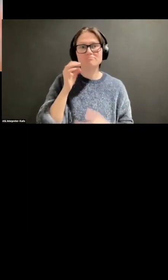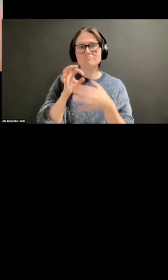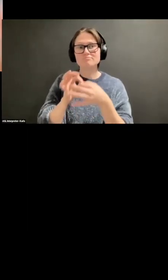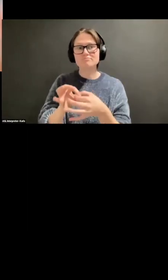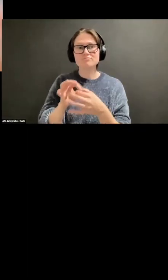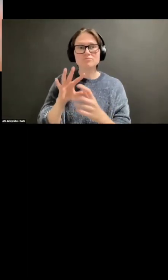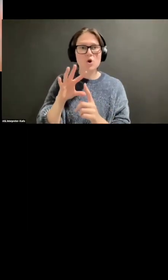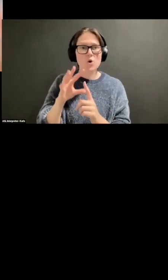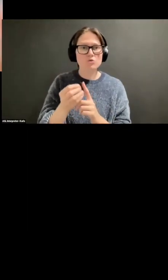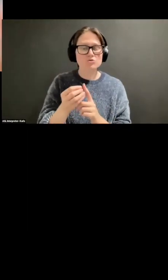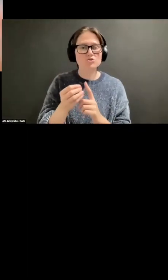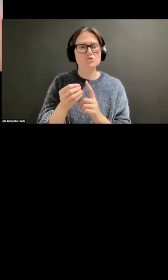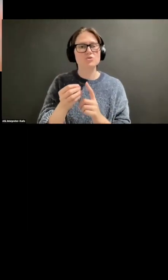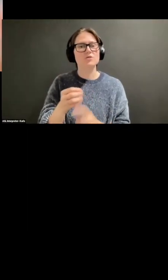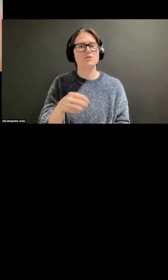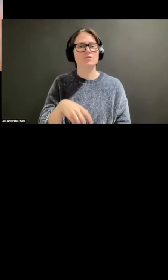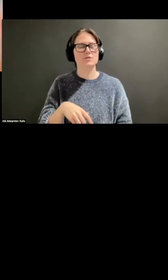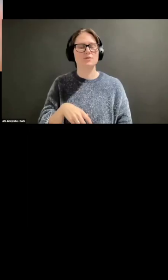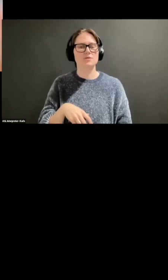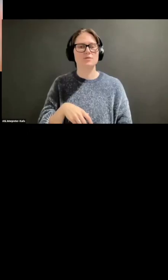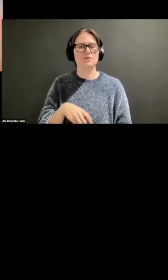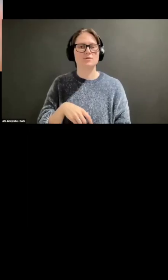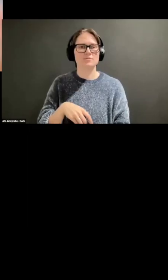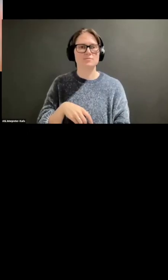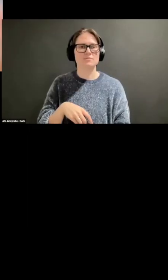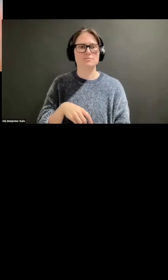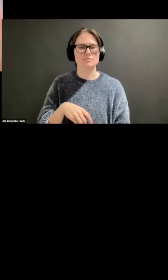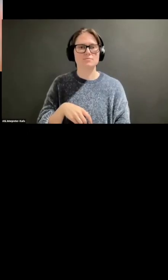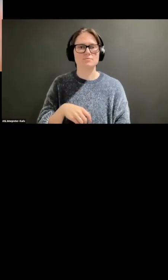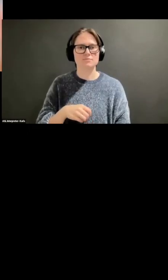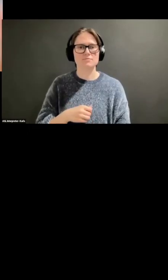things, you know, there are things that I just assumed.